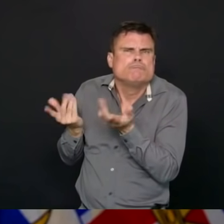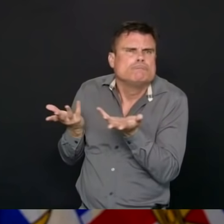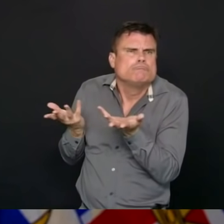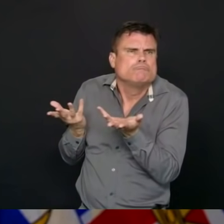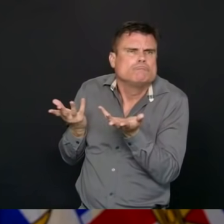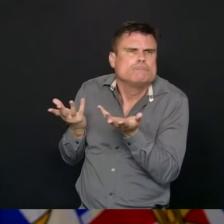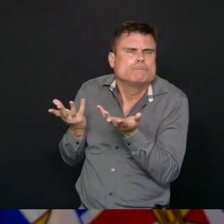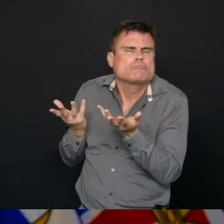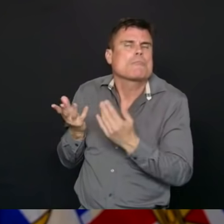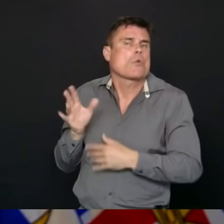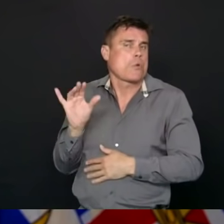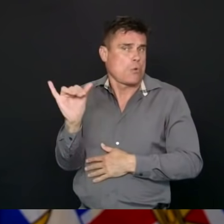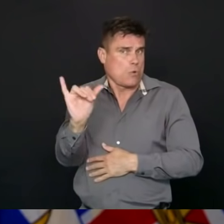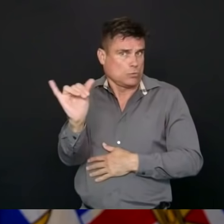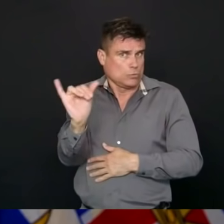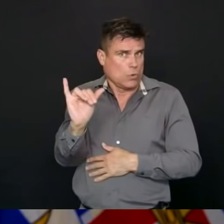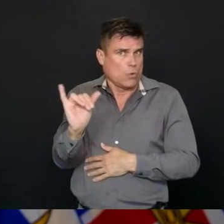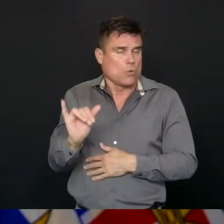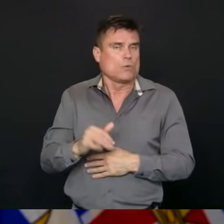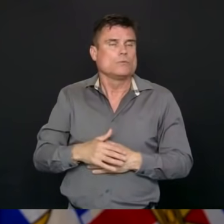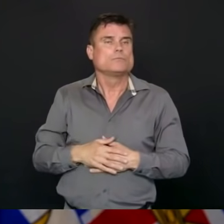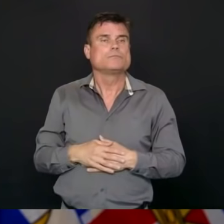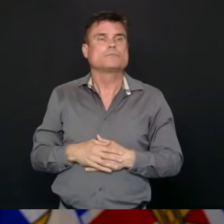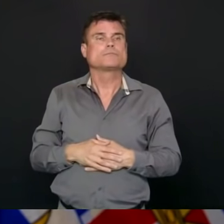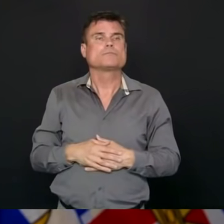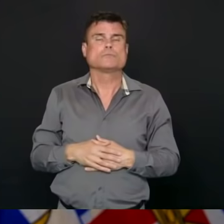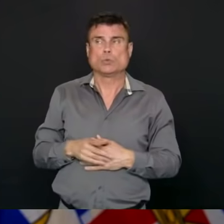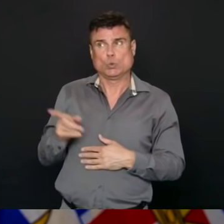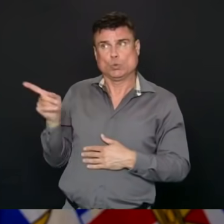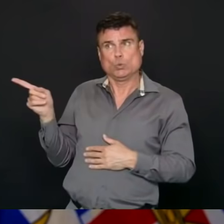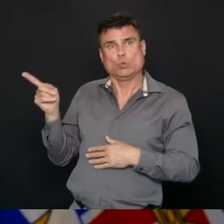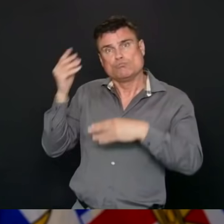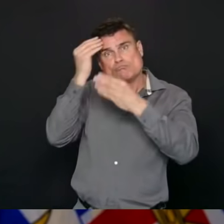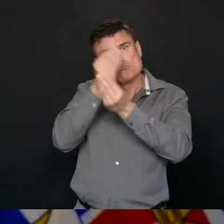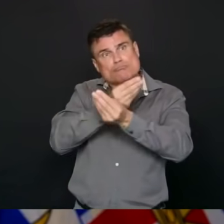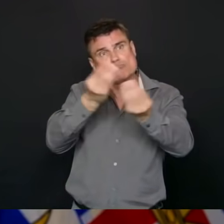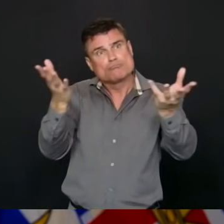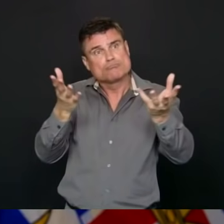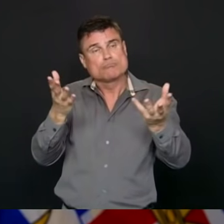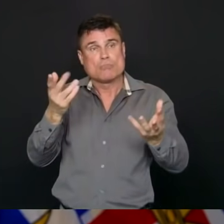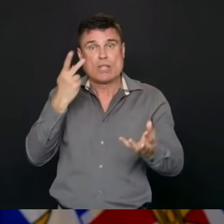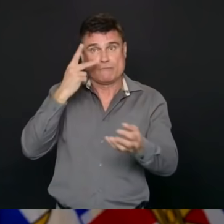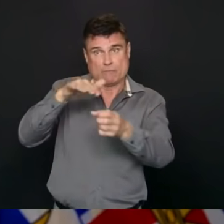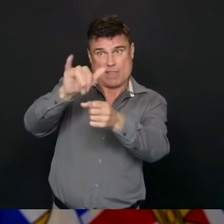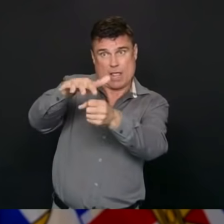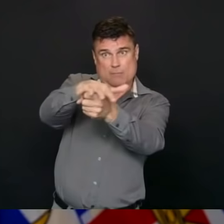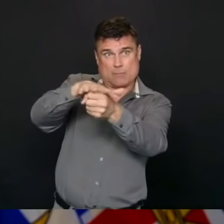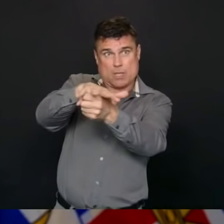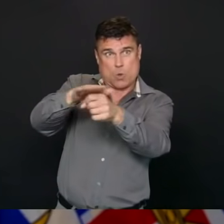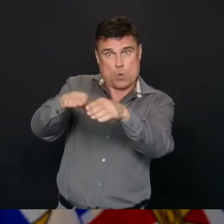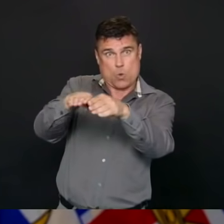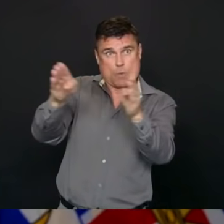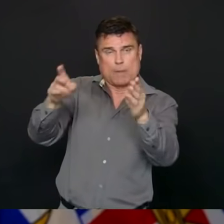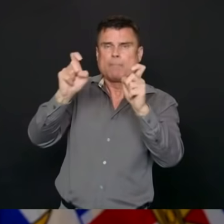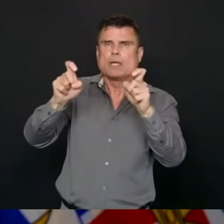You mentioned the institution that reopens will have to have some sort of signage